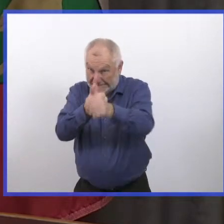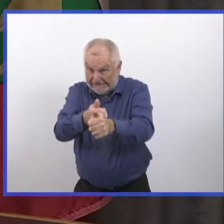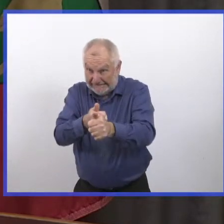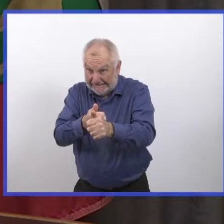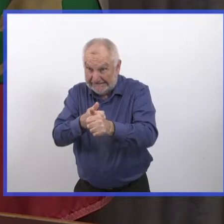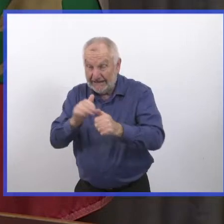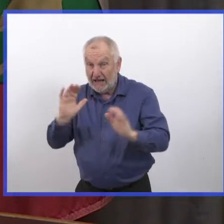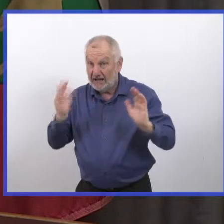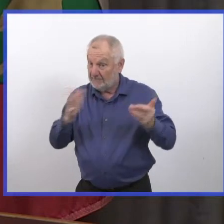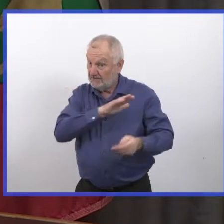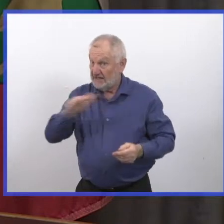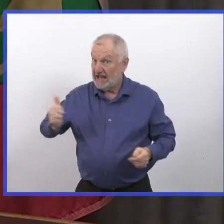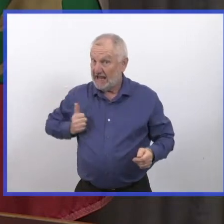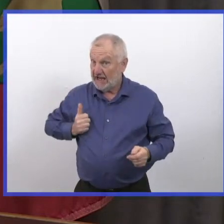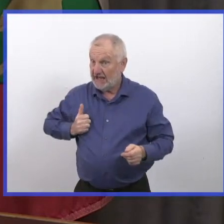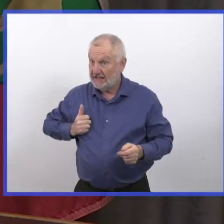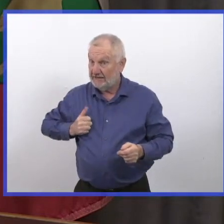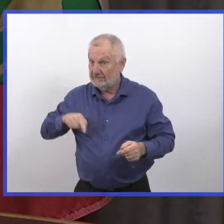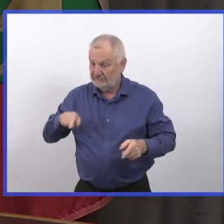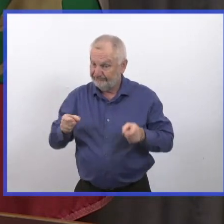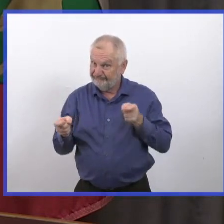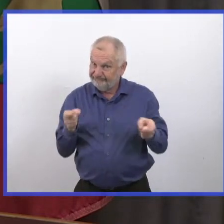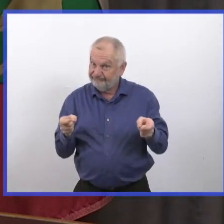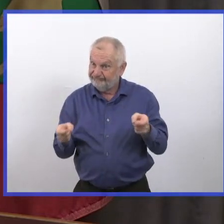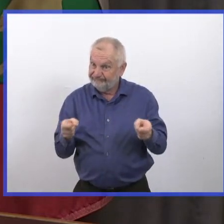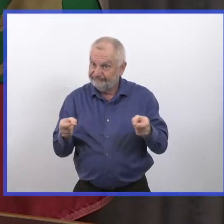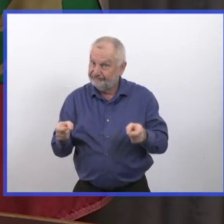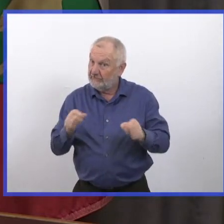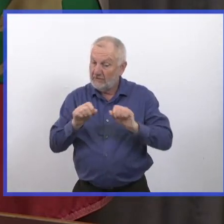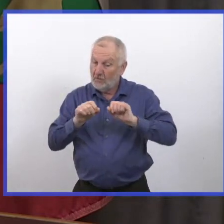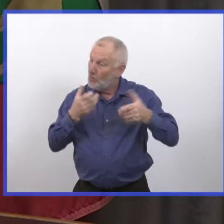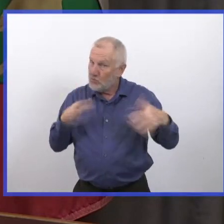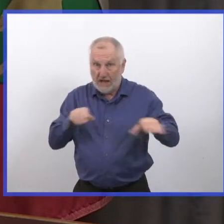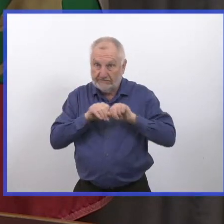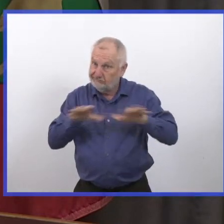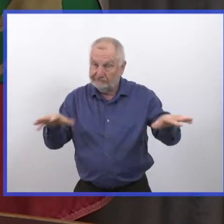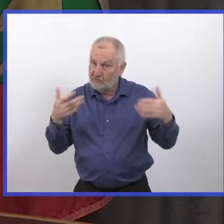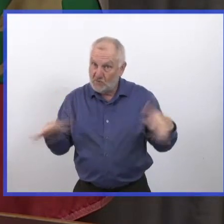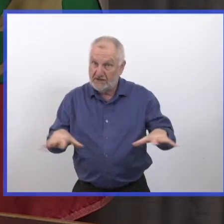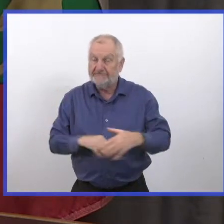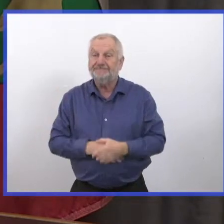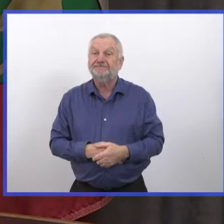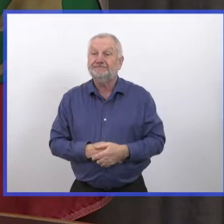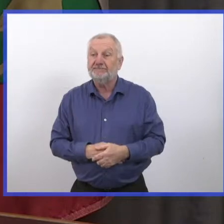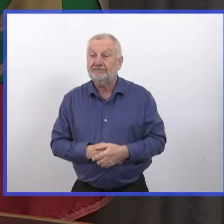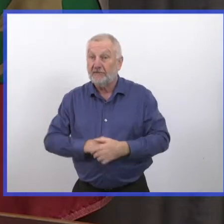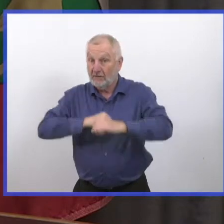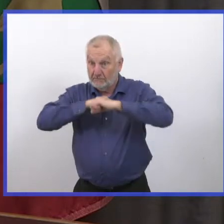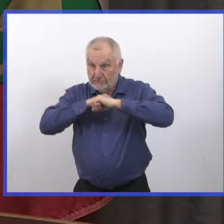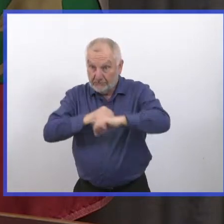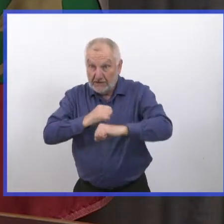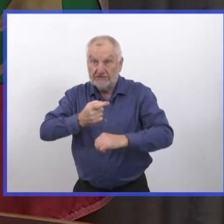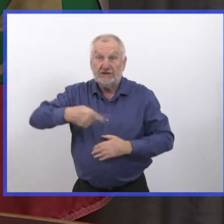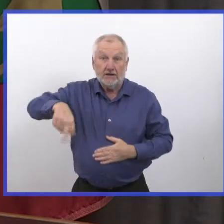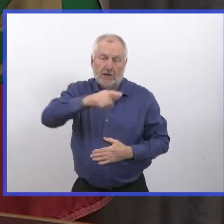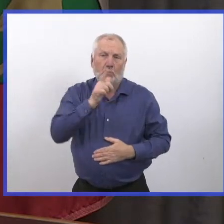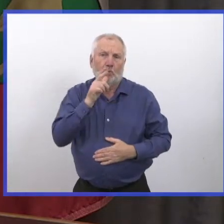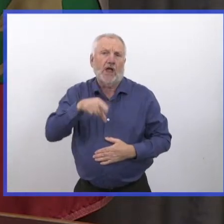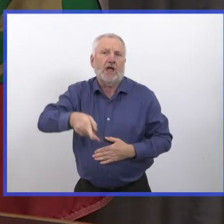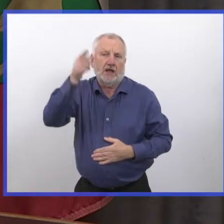So there's ongoing work on looking to determine if the vaccine is safe and effective for younger people.